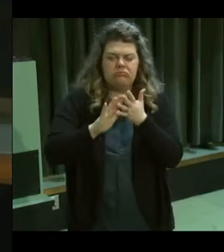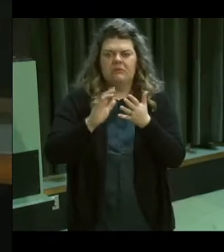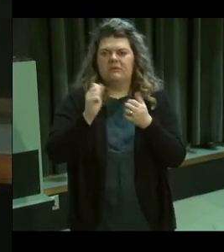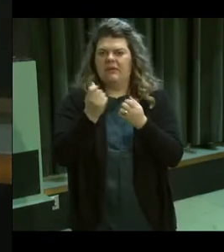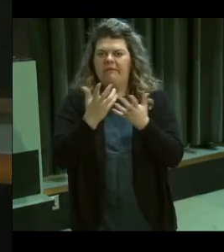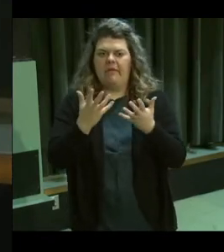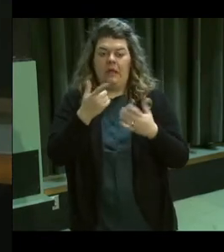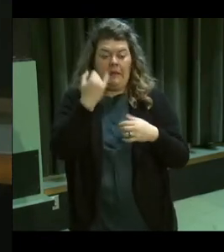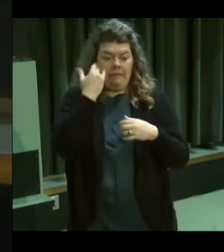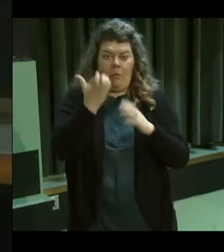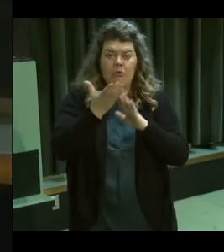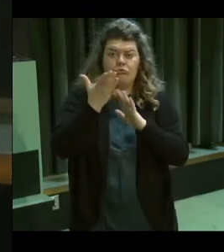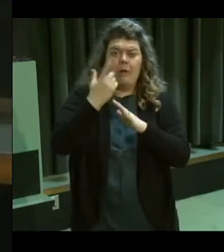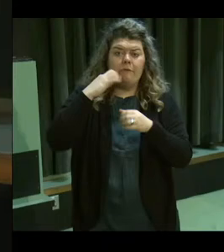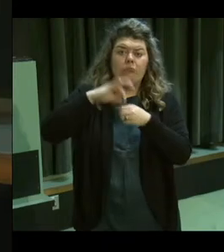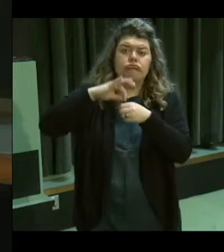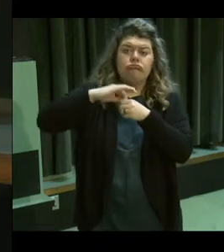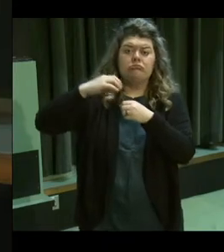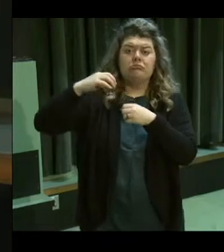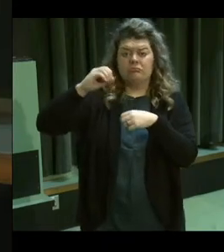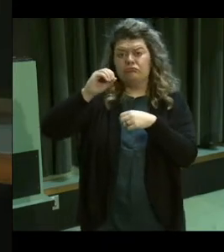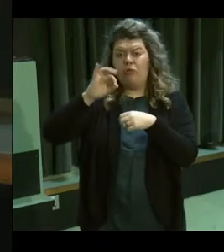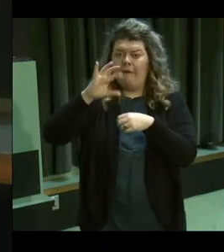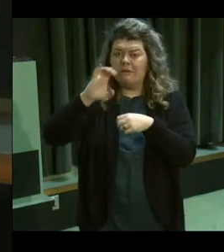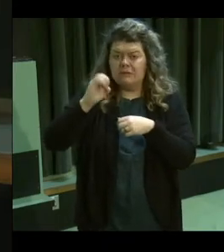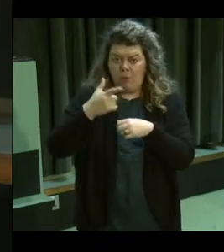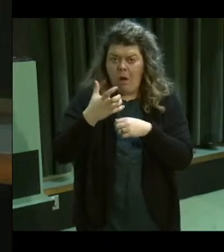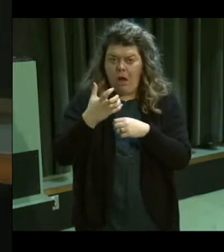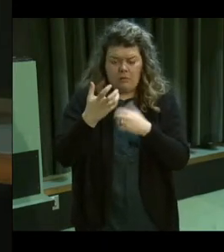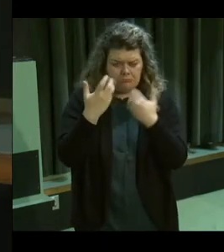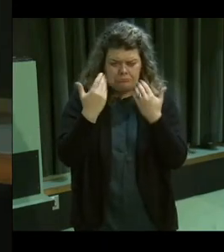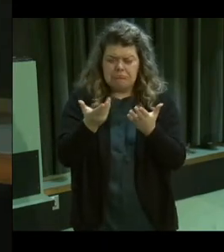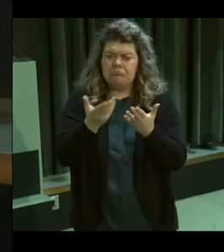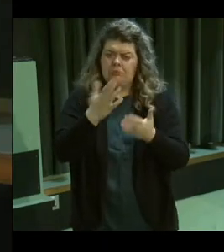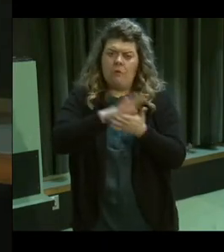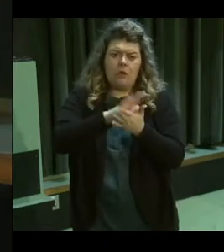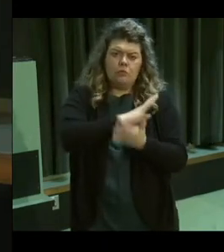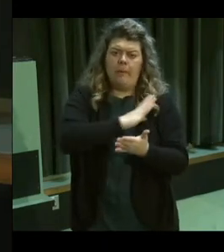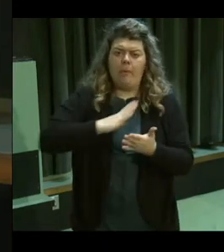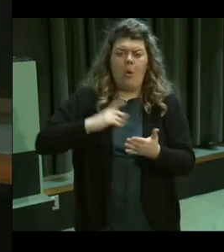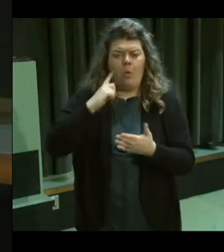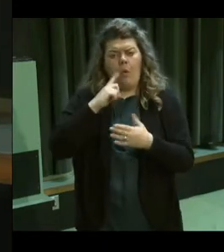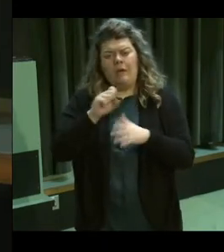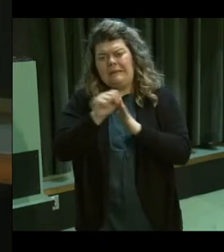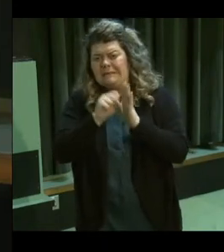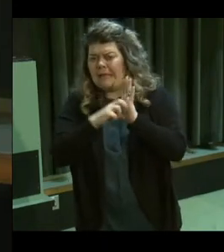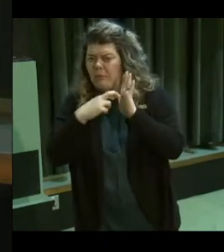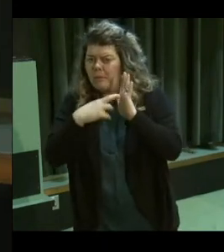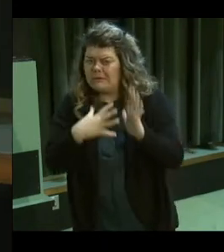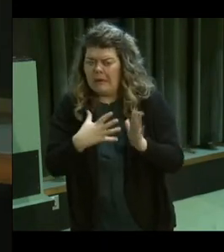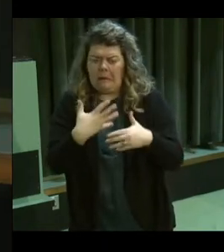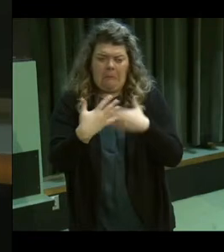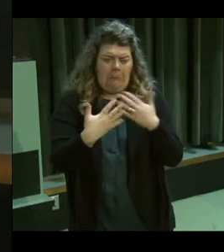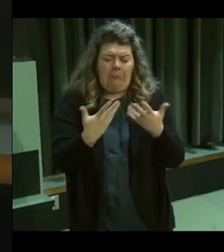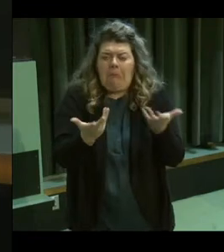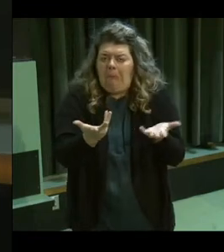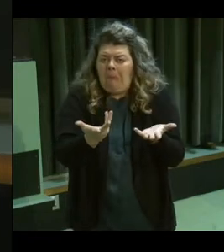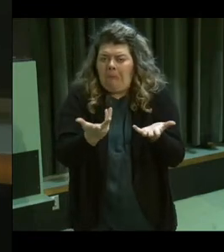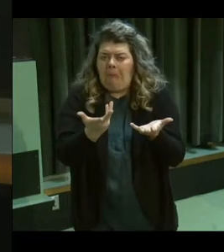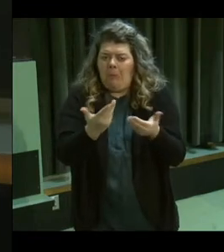or run for office if they want to go run for office in for, you